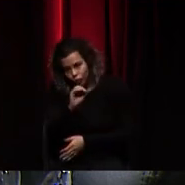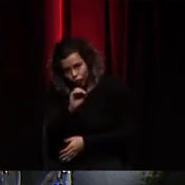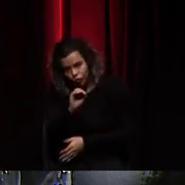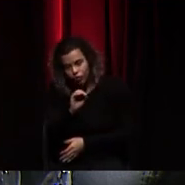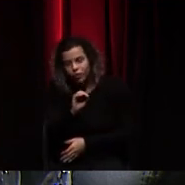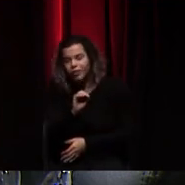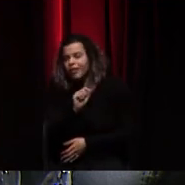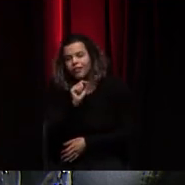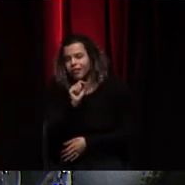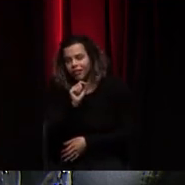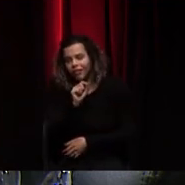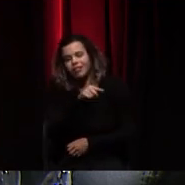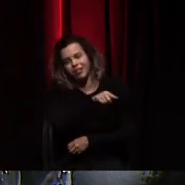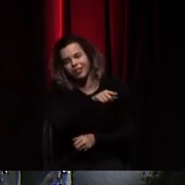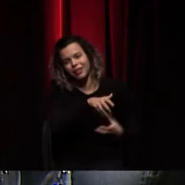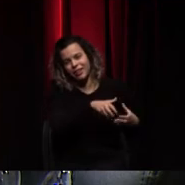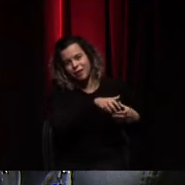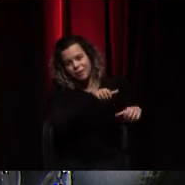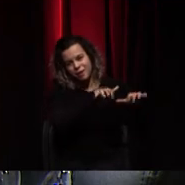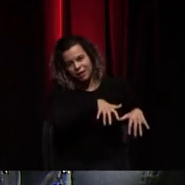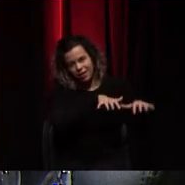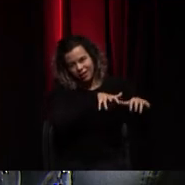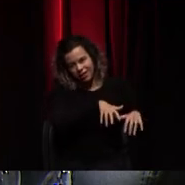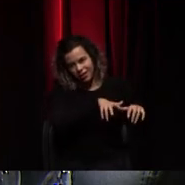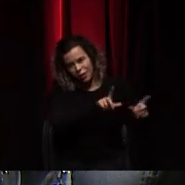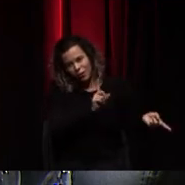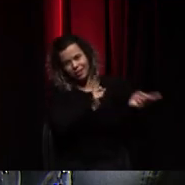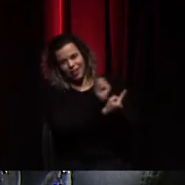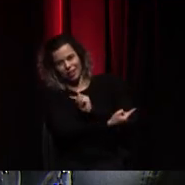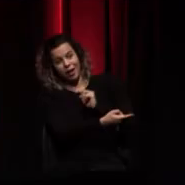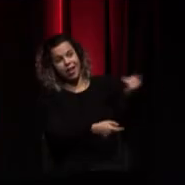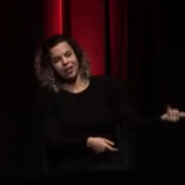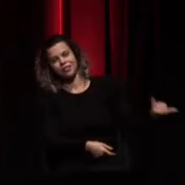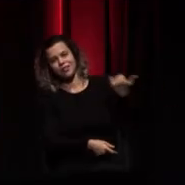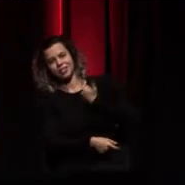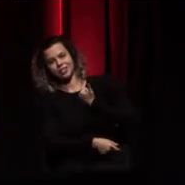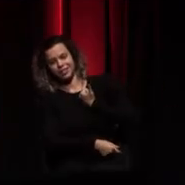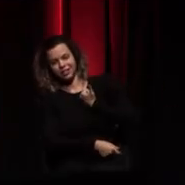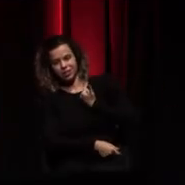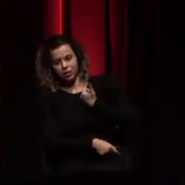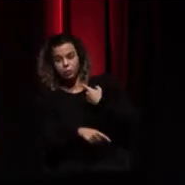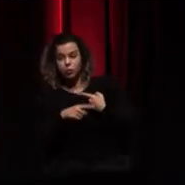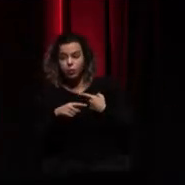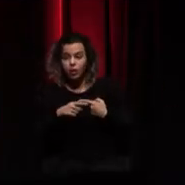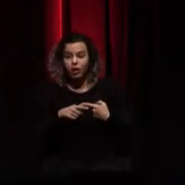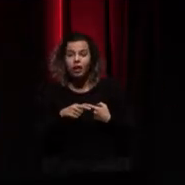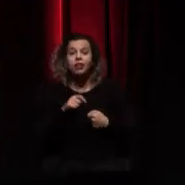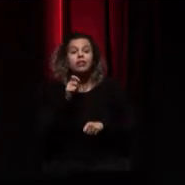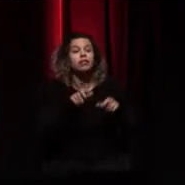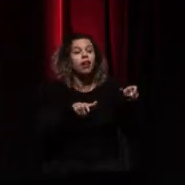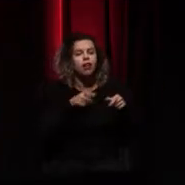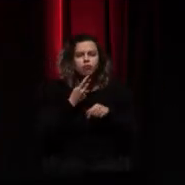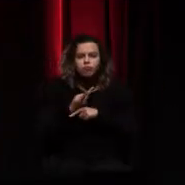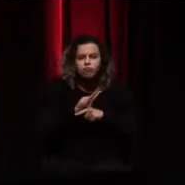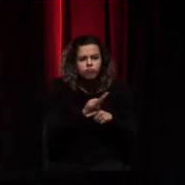the breaking news. It would be the other way round. From my point of view, who is in search of